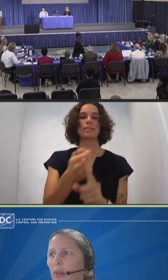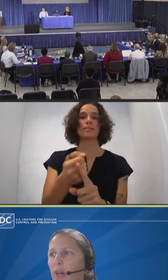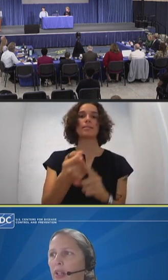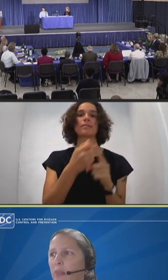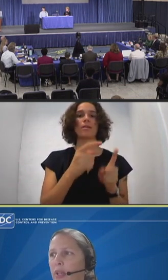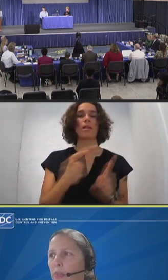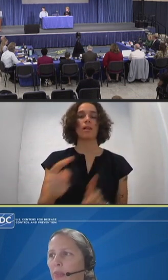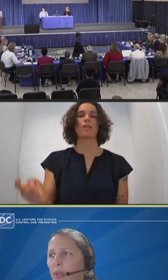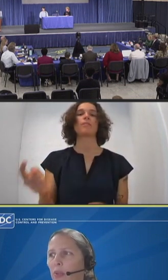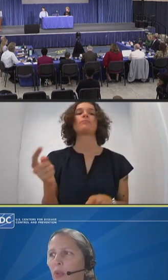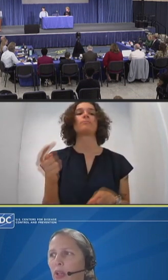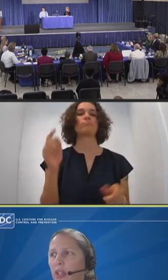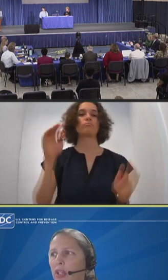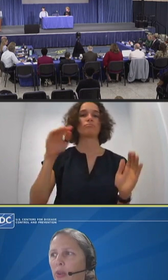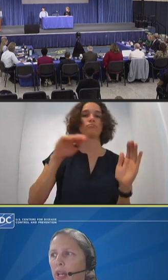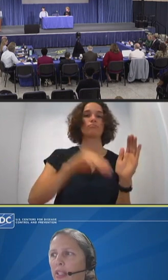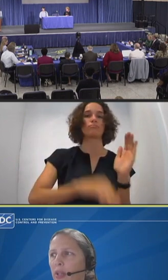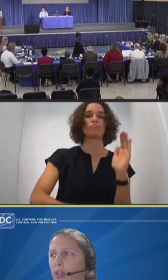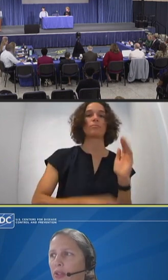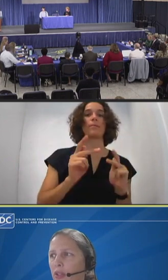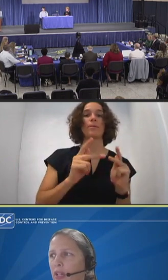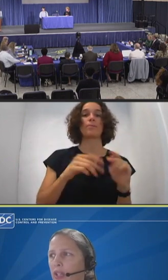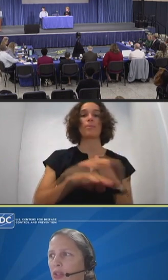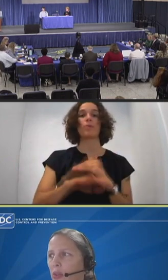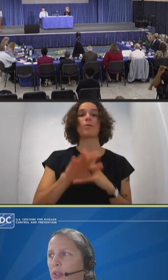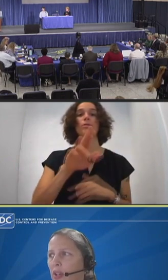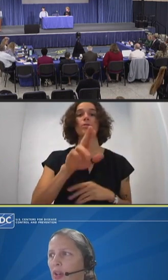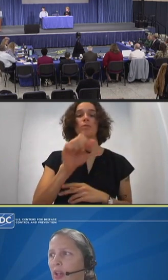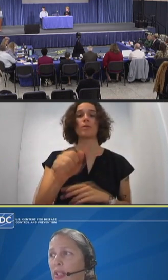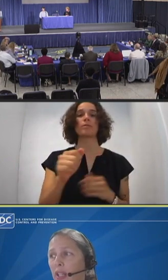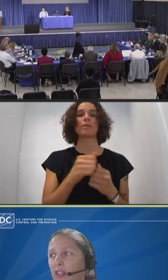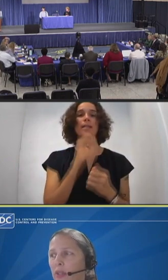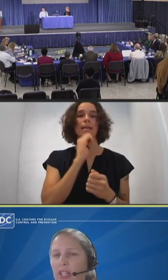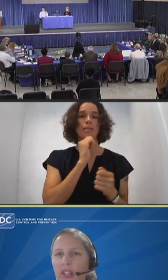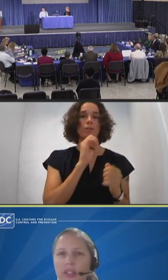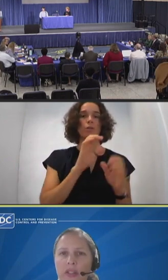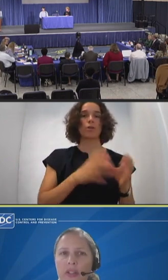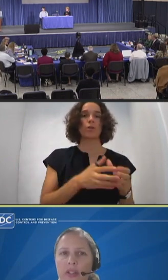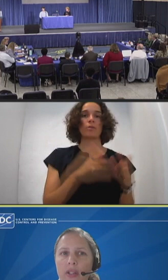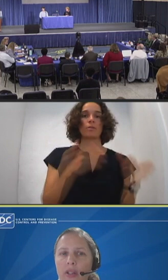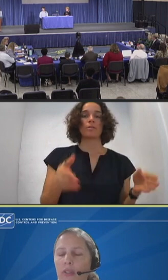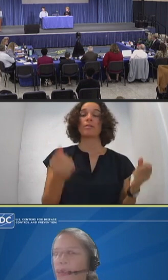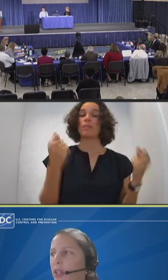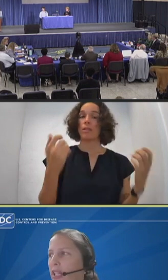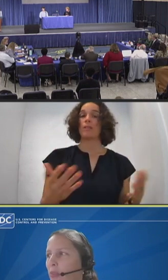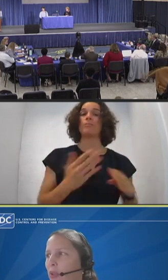among people born in the U.S. among certain age groups, there is a lot of protection. For example,